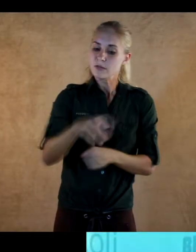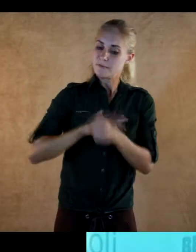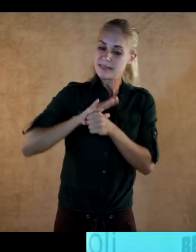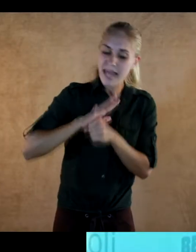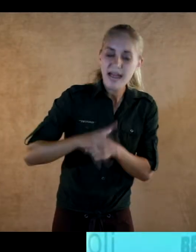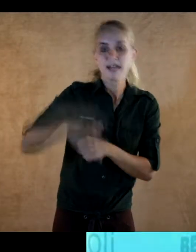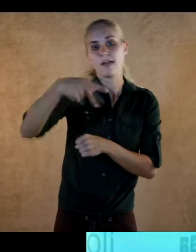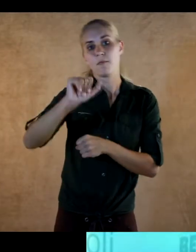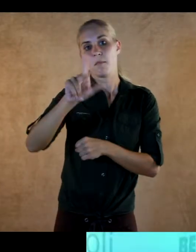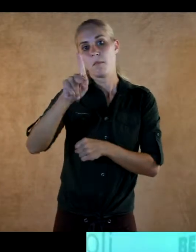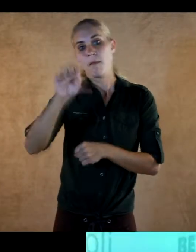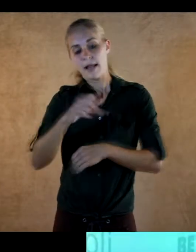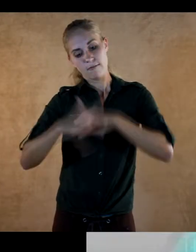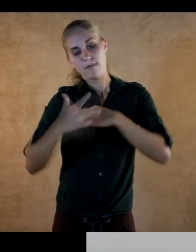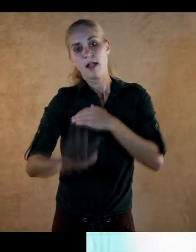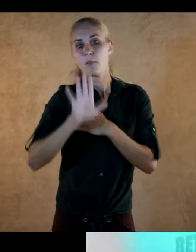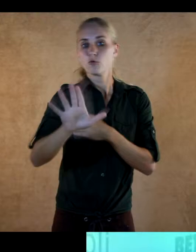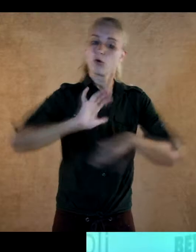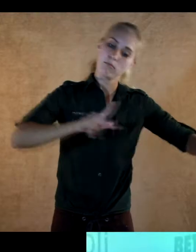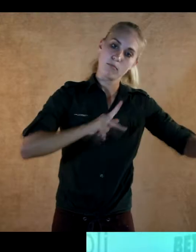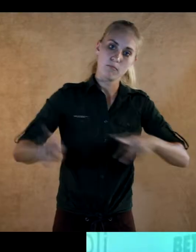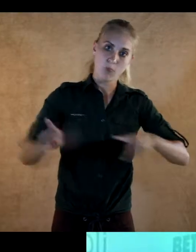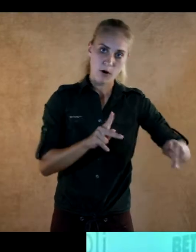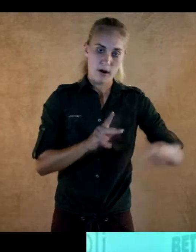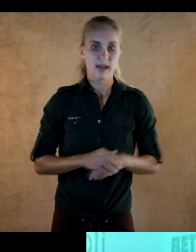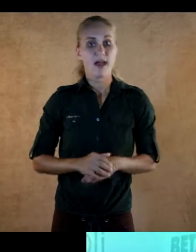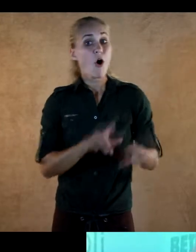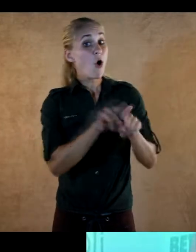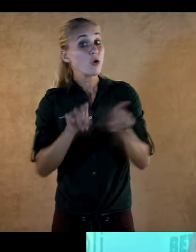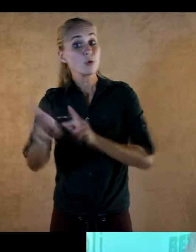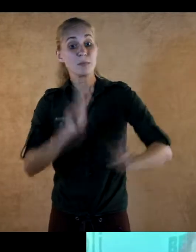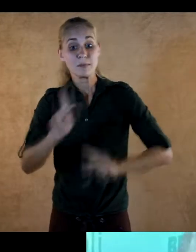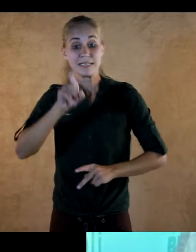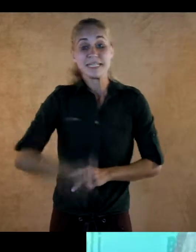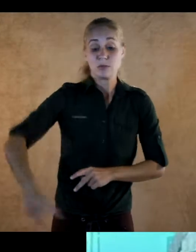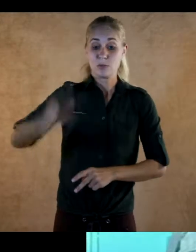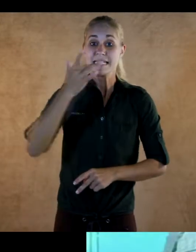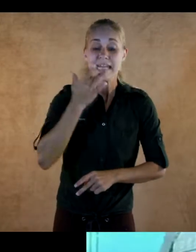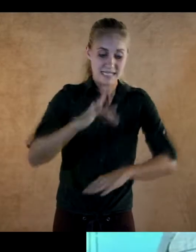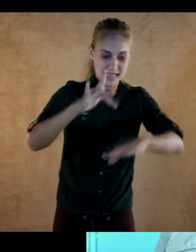and Party Packs available at your next event. Let people taste, touch, feel your products.